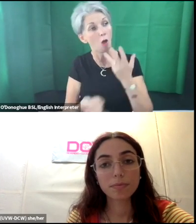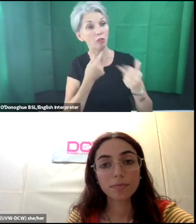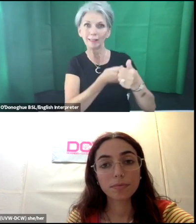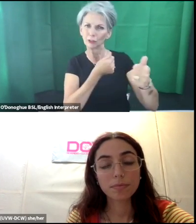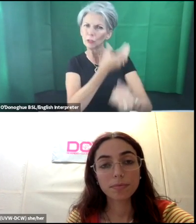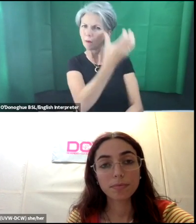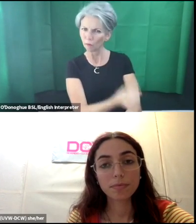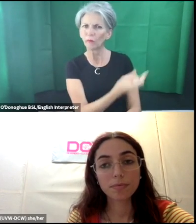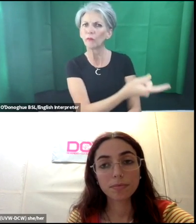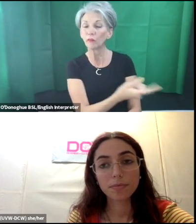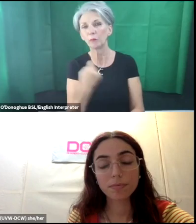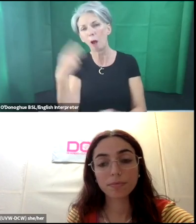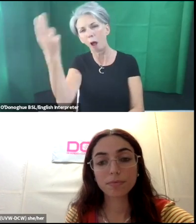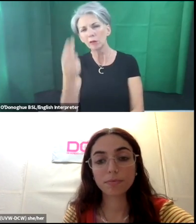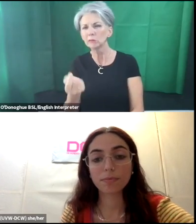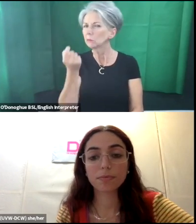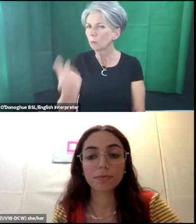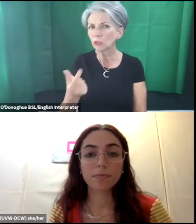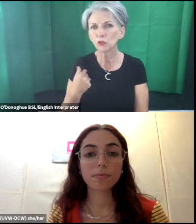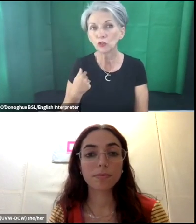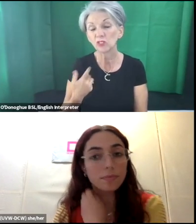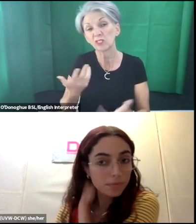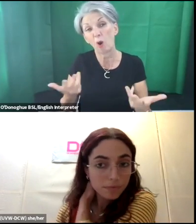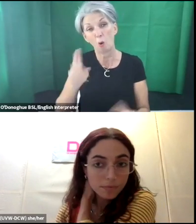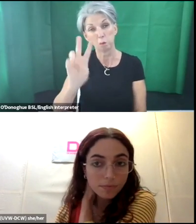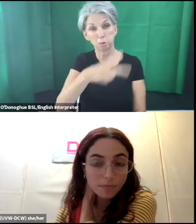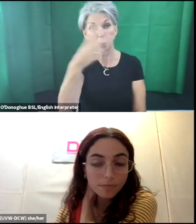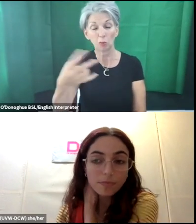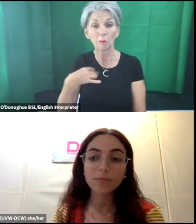So I was just wondering if I could put the question to the two of you that